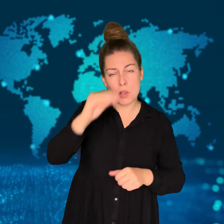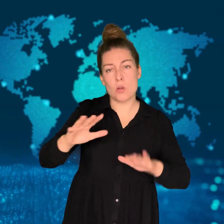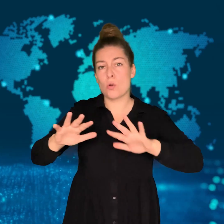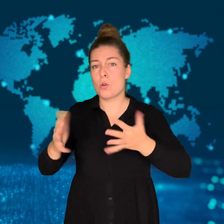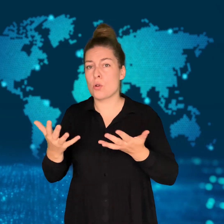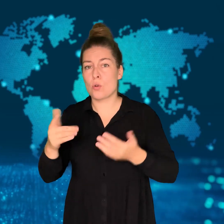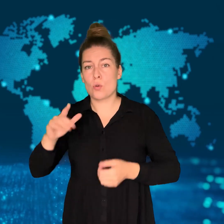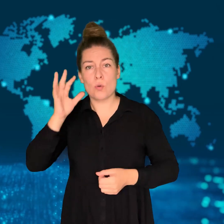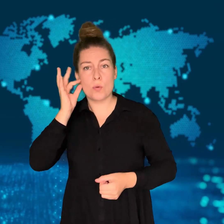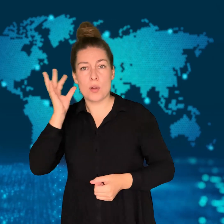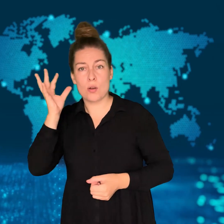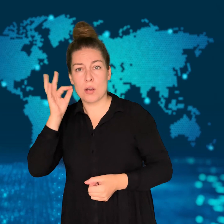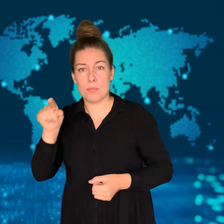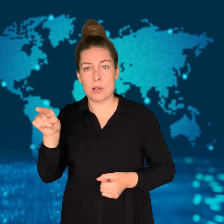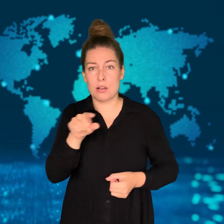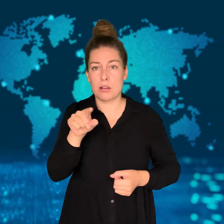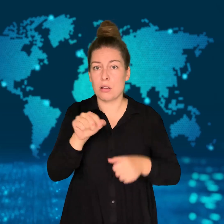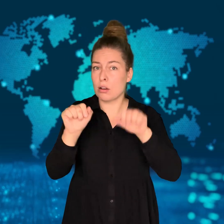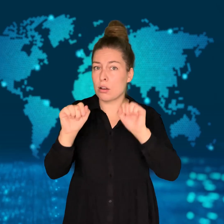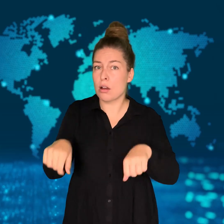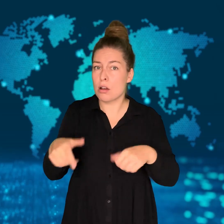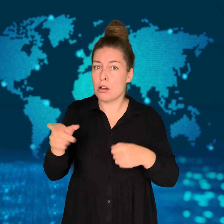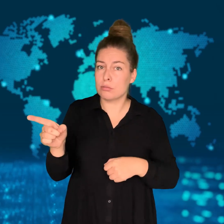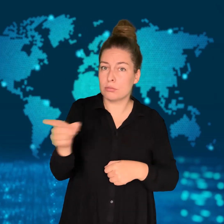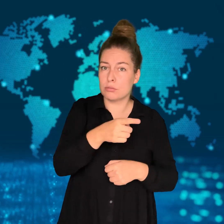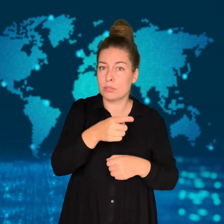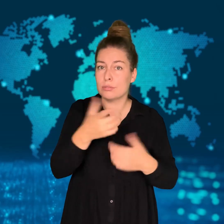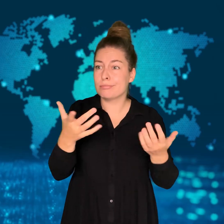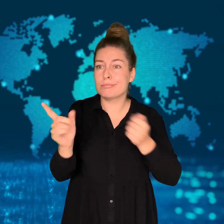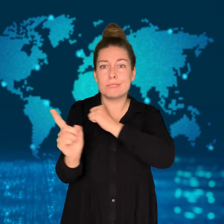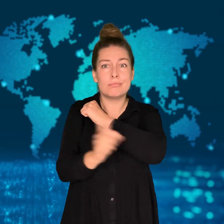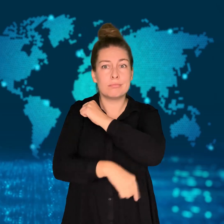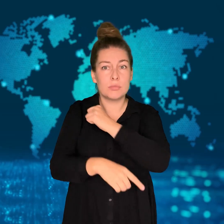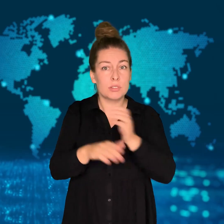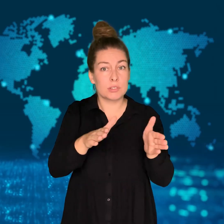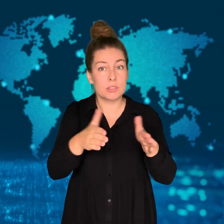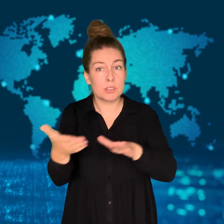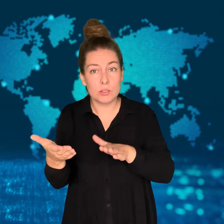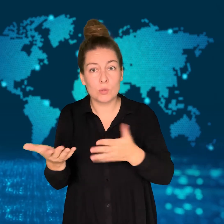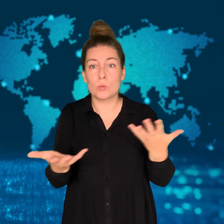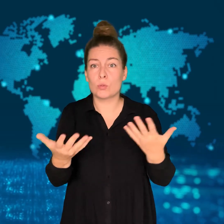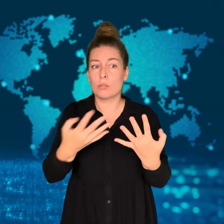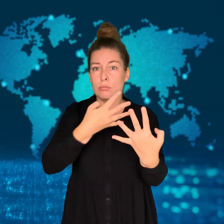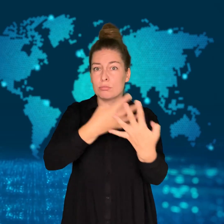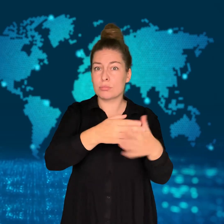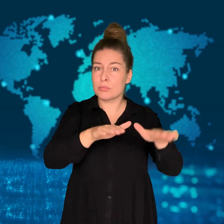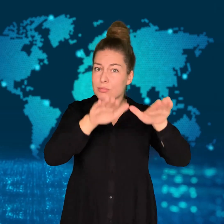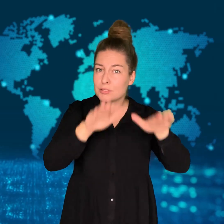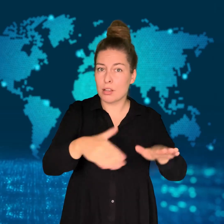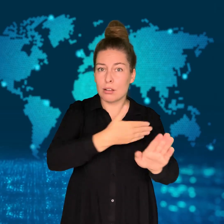or with life in prison.